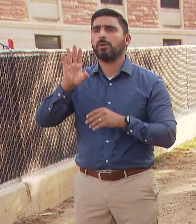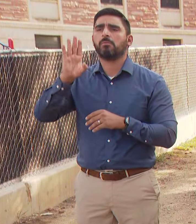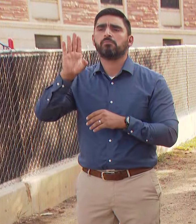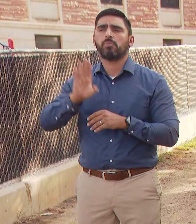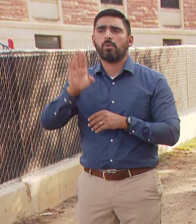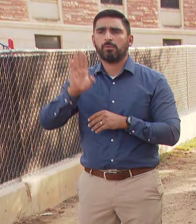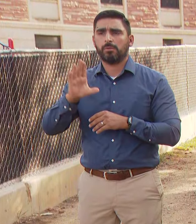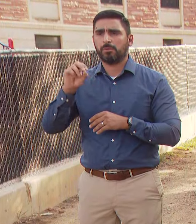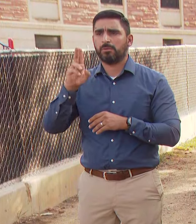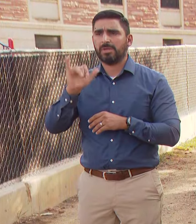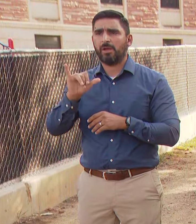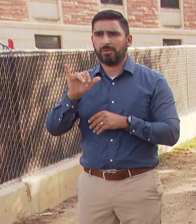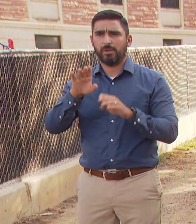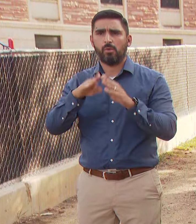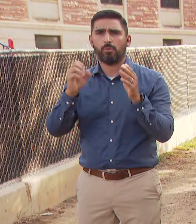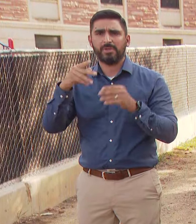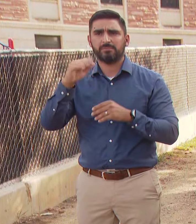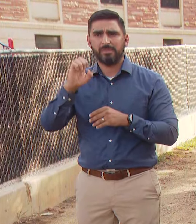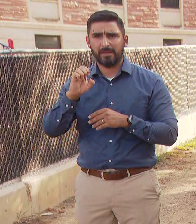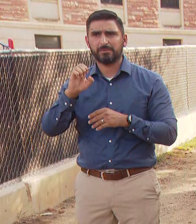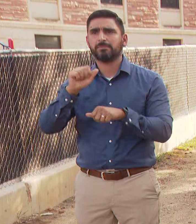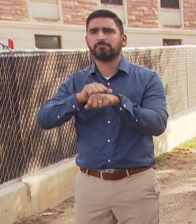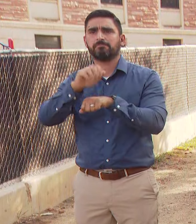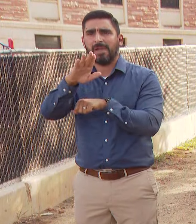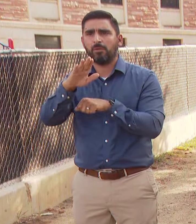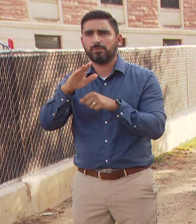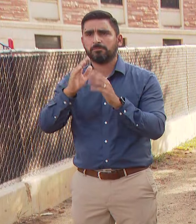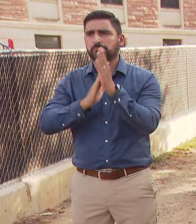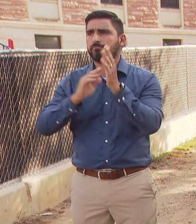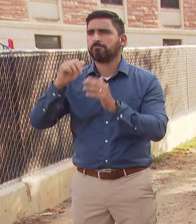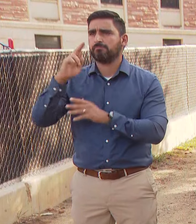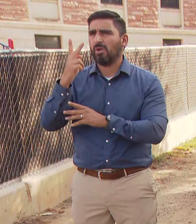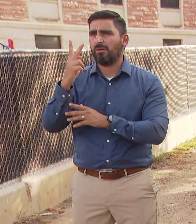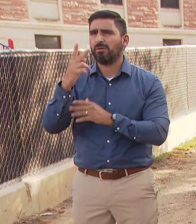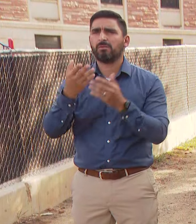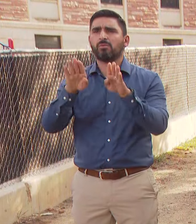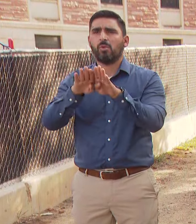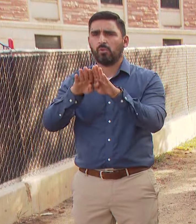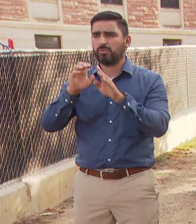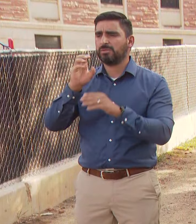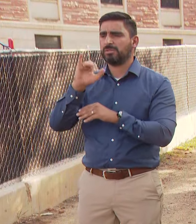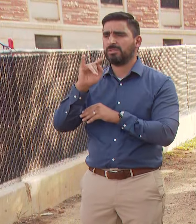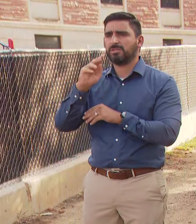open space and mountain parks have closed the recreation trails around the Chautauqua area and leading up Flagstaff